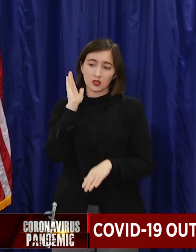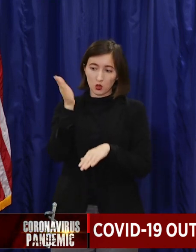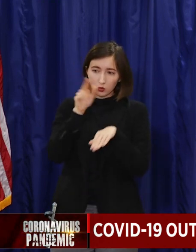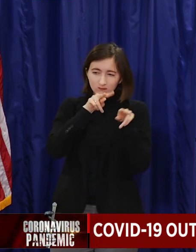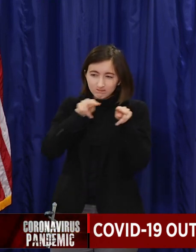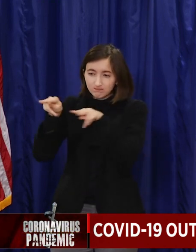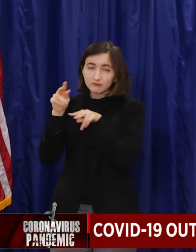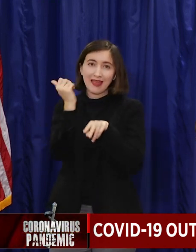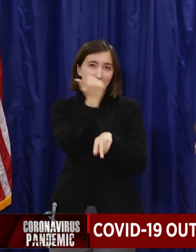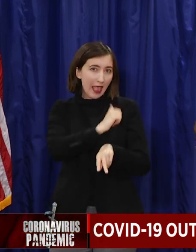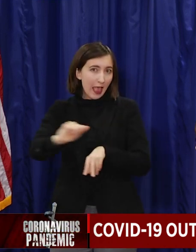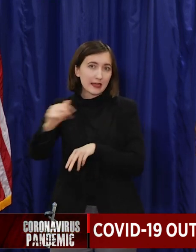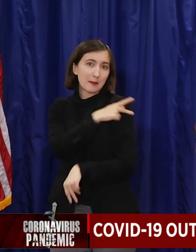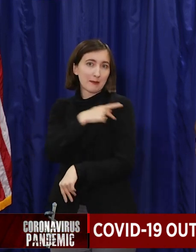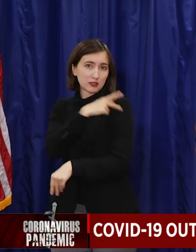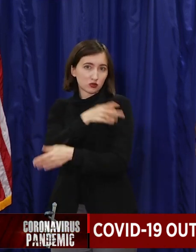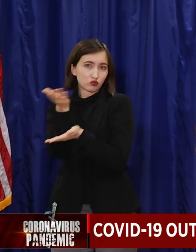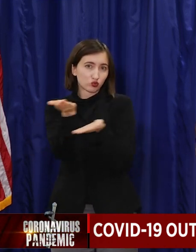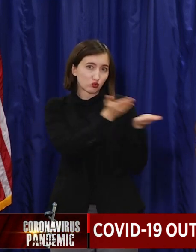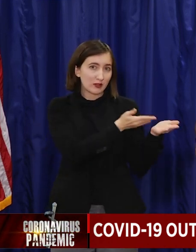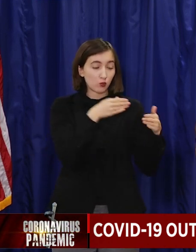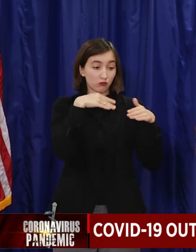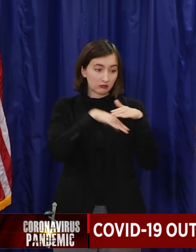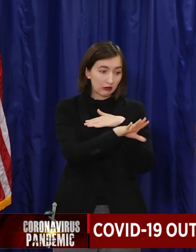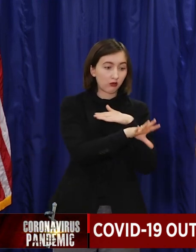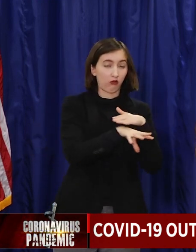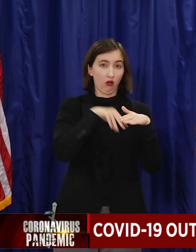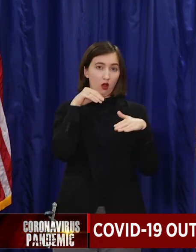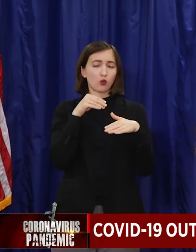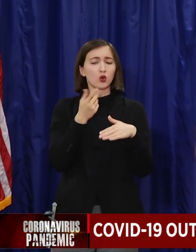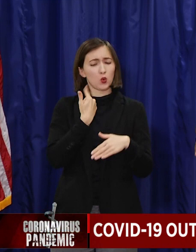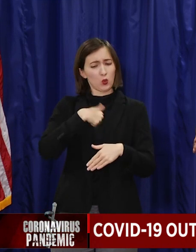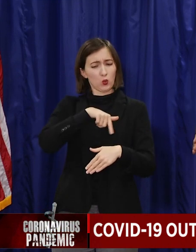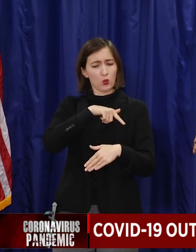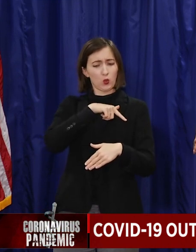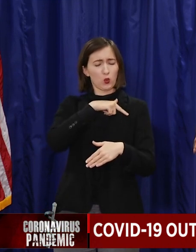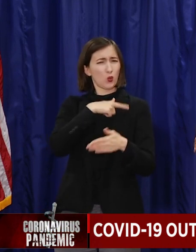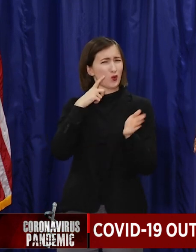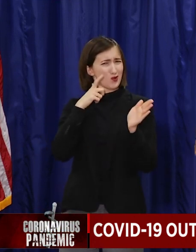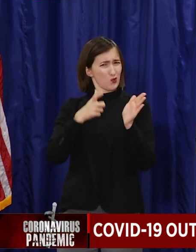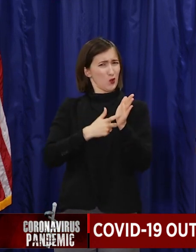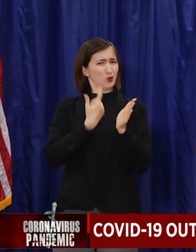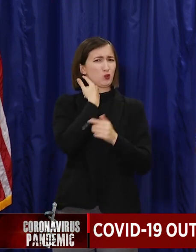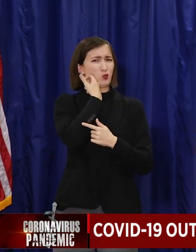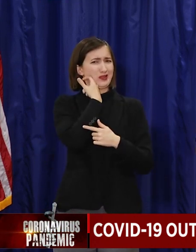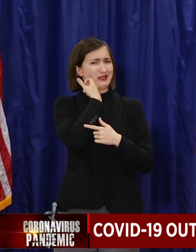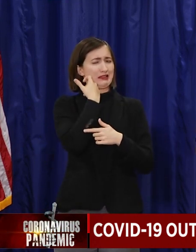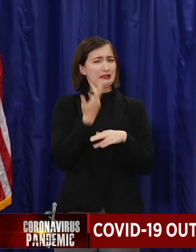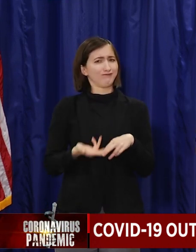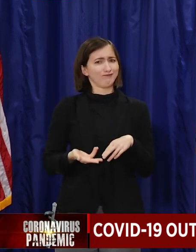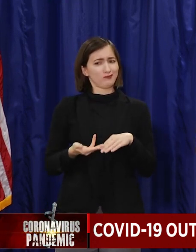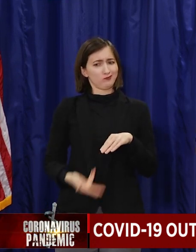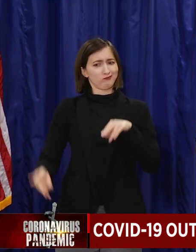OVER WITH DURING AN APPEARANCE ON A PORTLAND RADIO SHOW VAN GUNDY SAYS HE BELIEVES THE REST ON A PORTLAND RADIO SHOW VAN GUNDY SAYS HE BELIEVES THE REST OF THE NBA SEASON GUNDY SAYS HE BELIEVES THE REST OF THE NBA SEASON WILL BE CANCELED ANY AS THE OF THE NBA SEASON WILL BE CANCELED ANY AS THE 2020 MAJOR LEAGUE BASEBALL